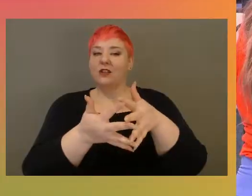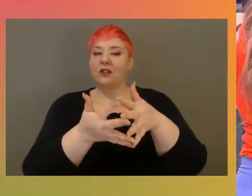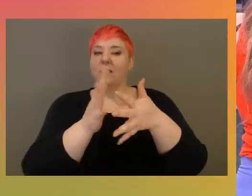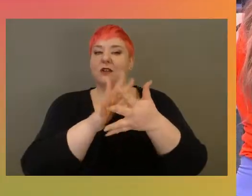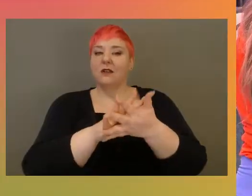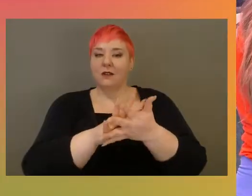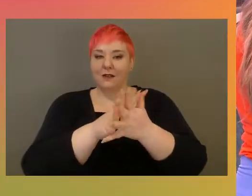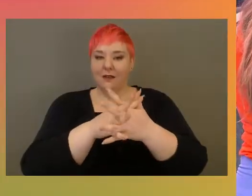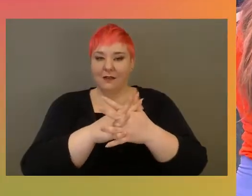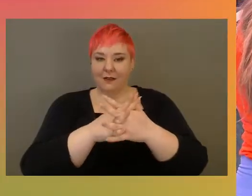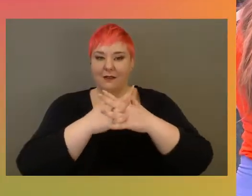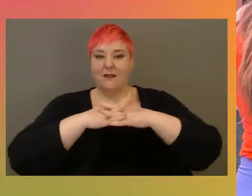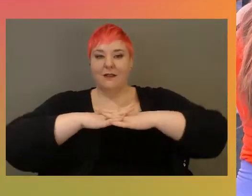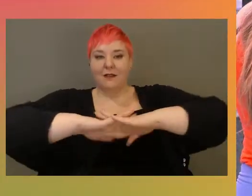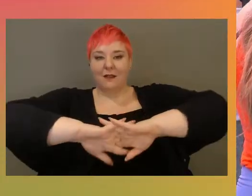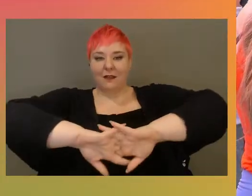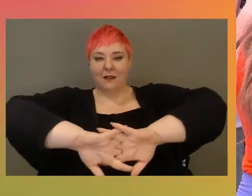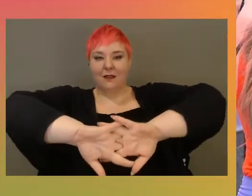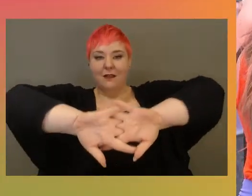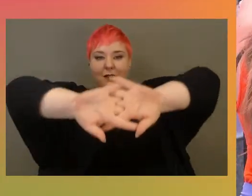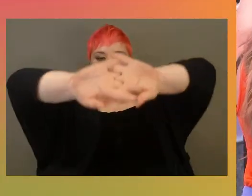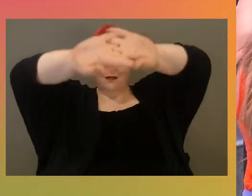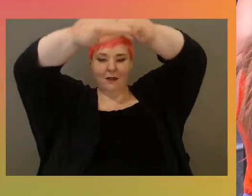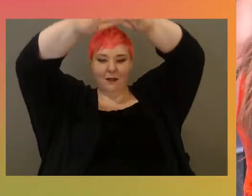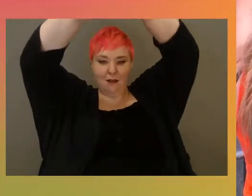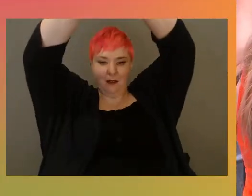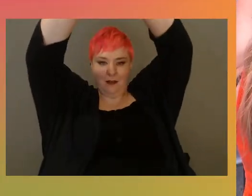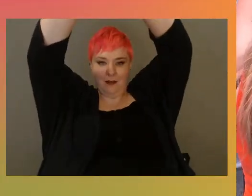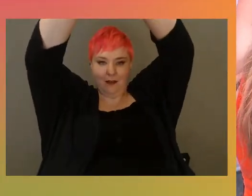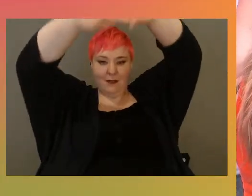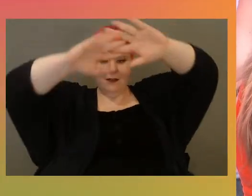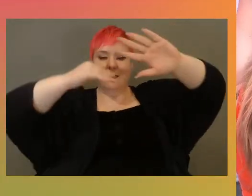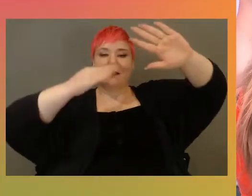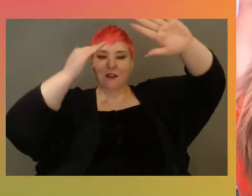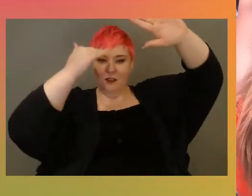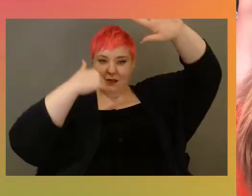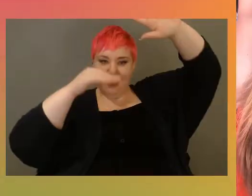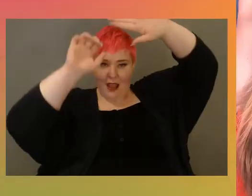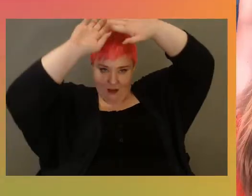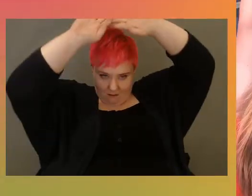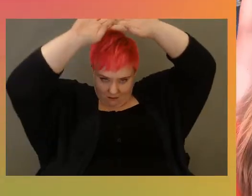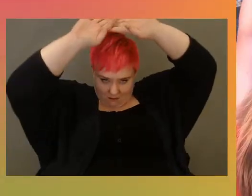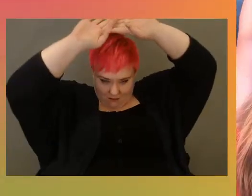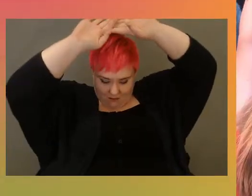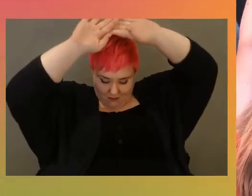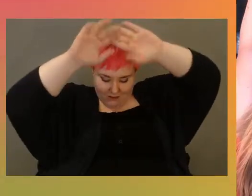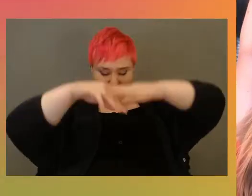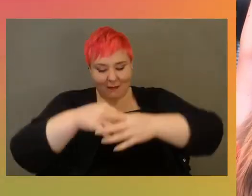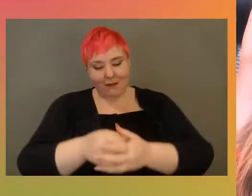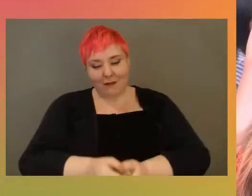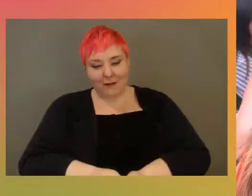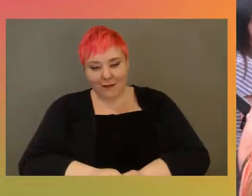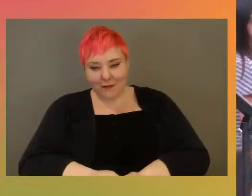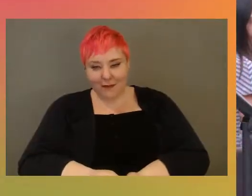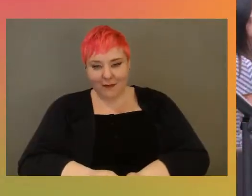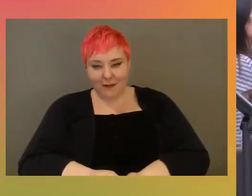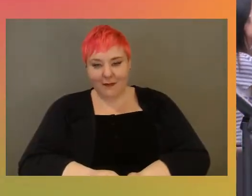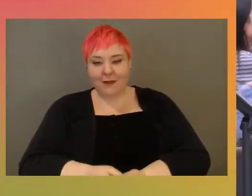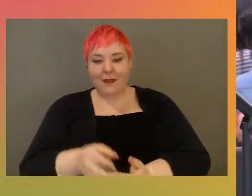ARMS OUT. CHANGE THE INTERLACE, TURN THE PALMS TO FACE FORWARD.